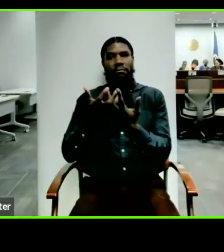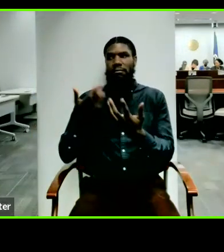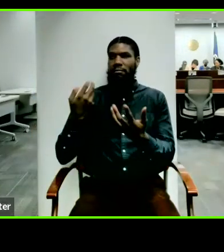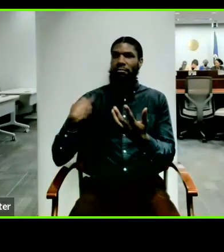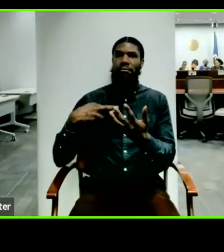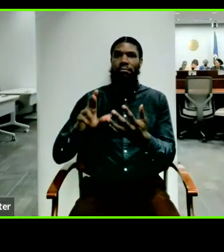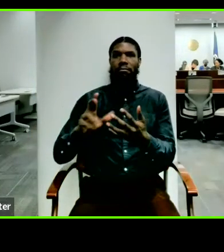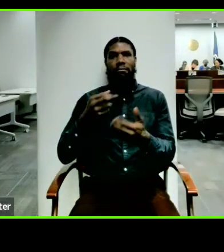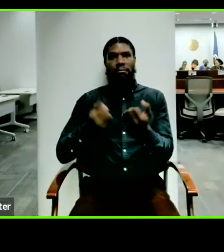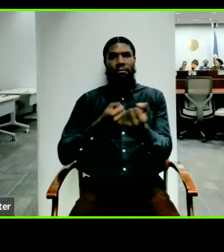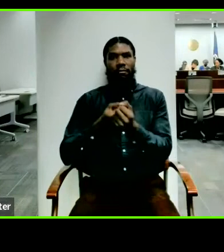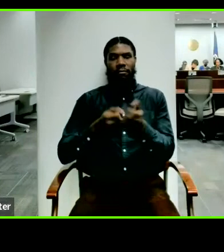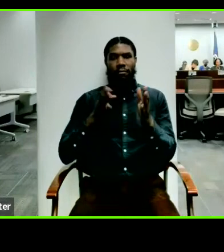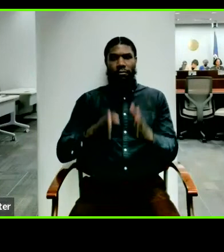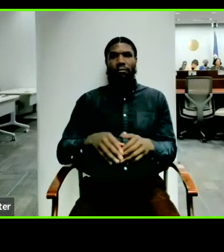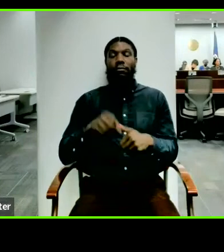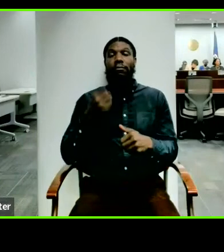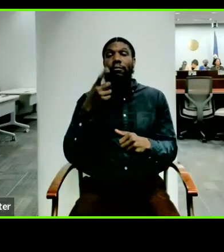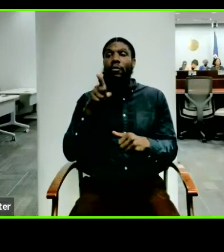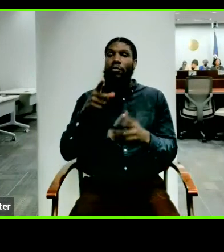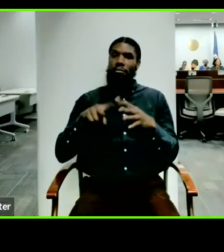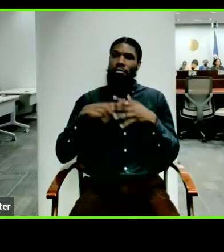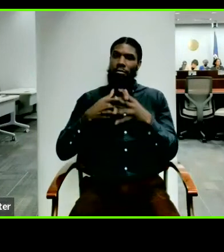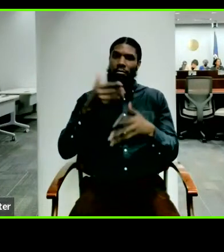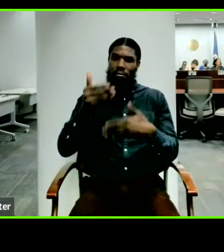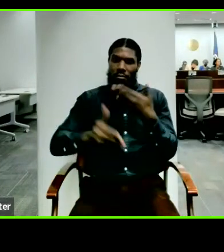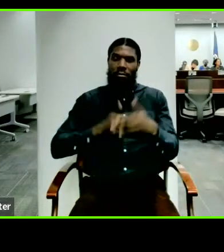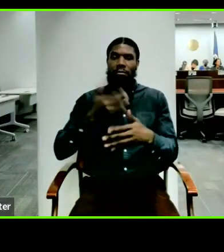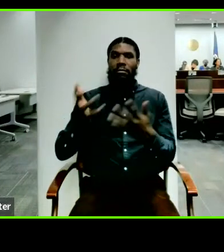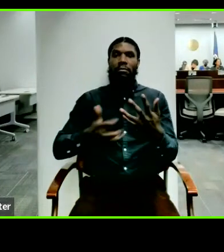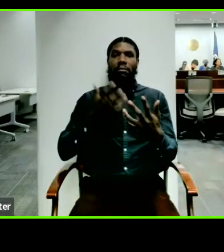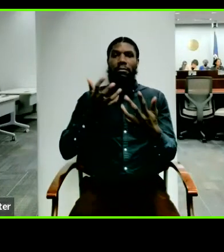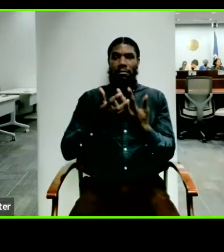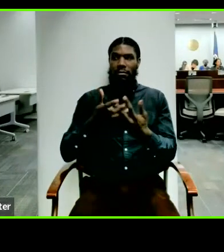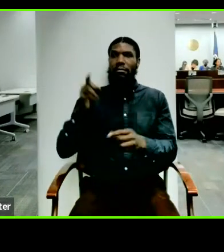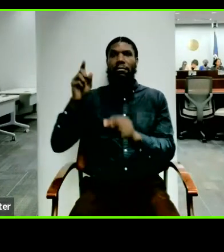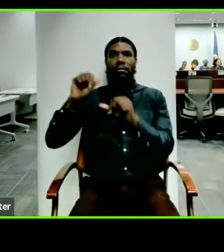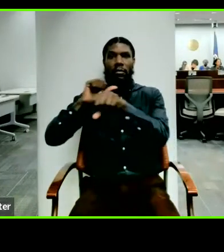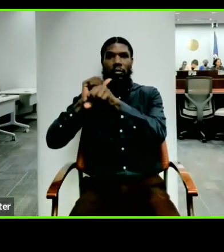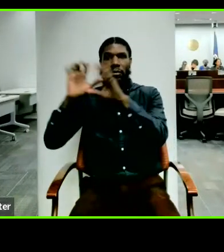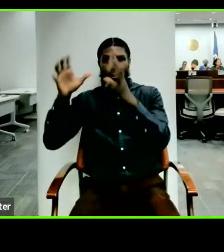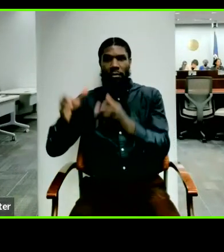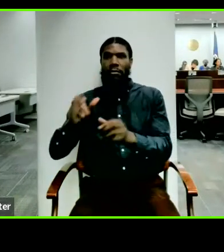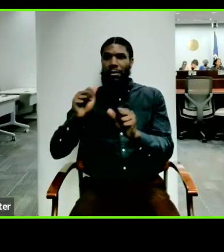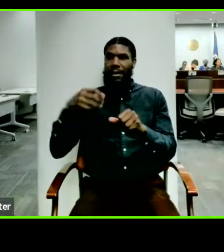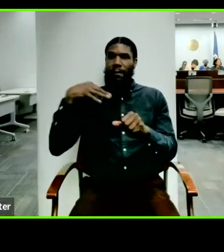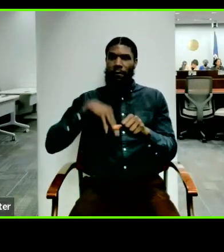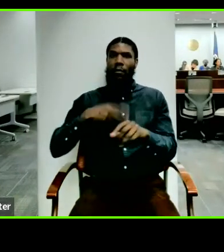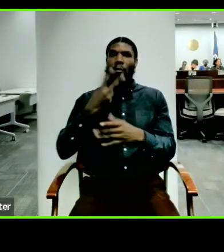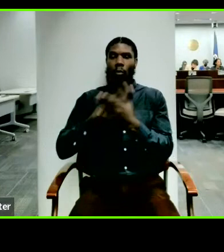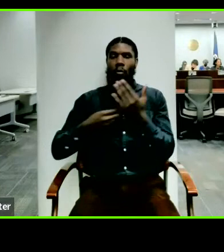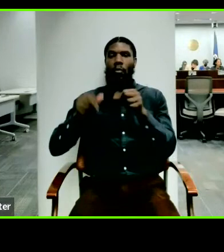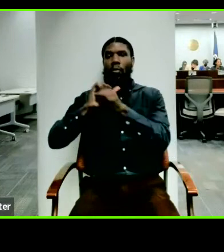can mutually benefit both the employer and the employee and when conflicts do arise,